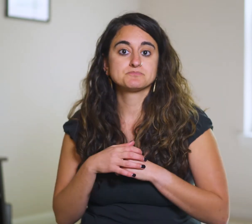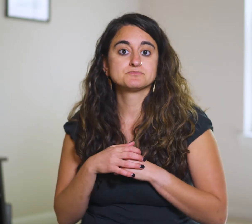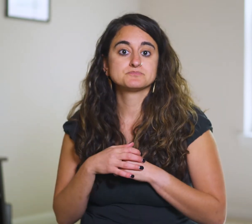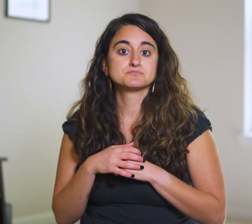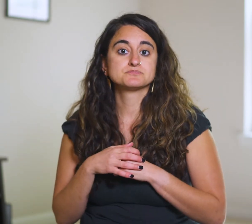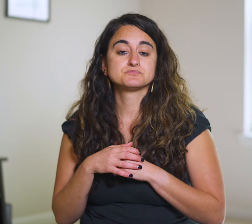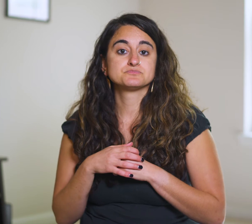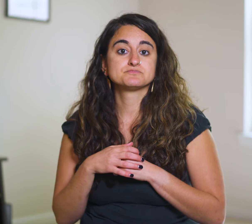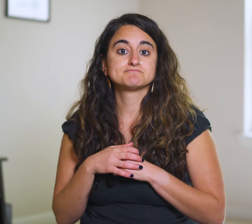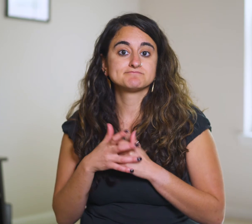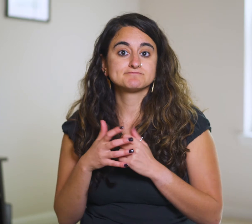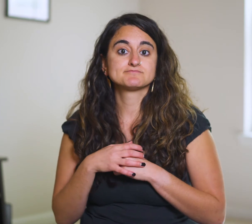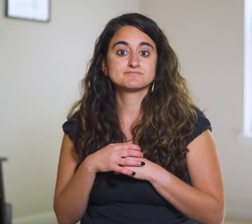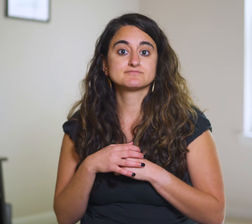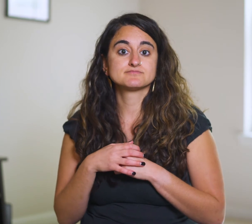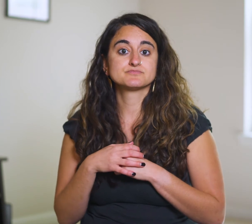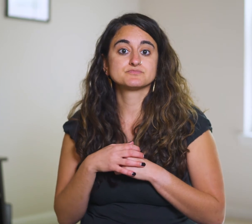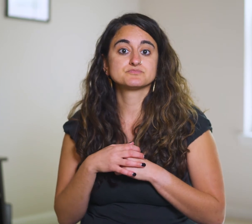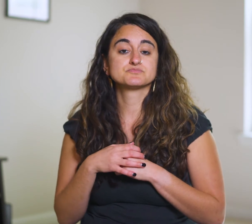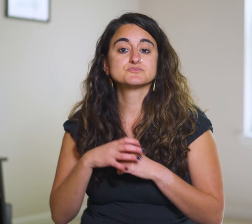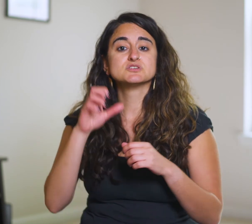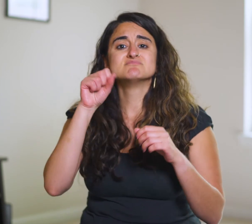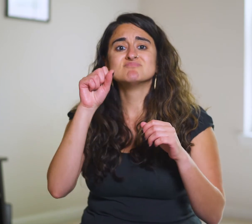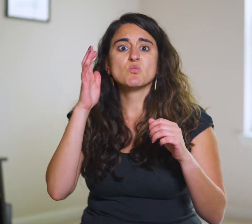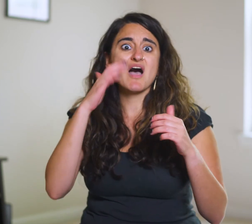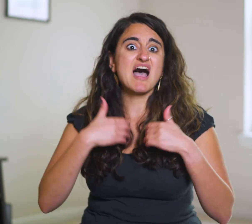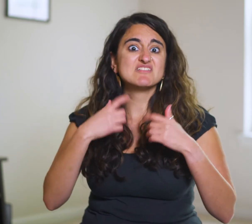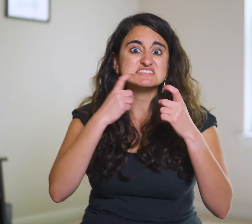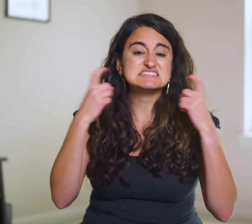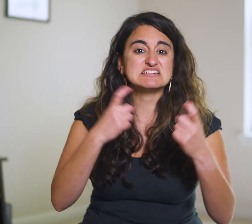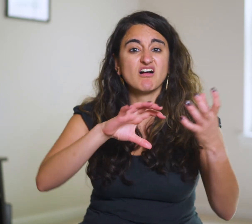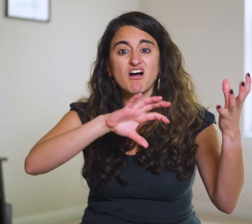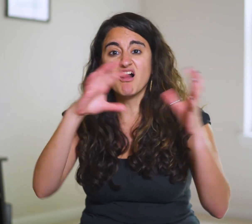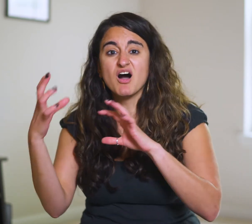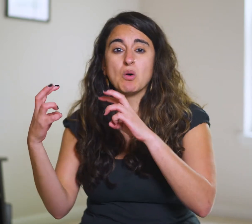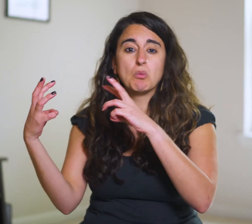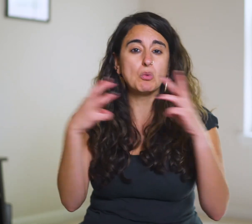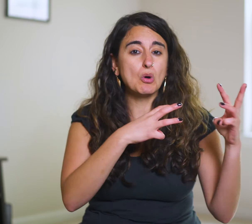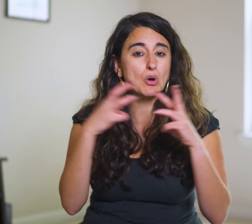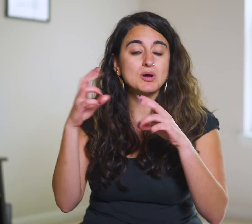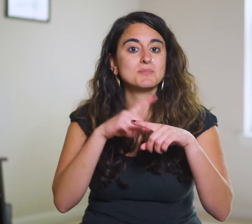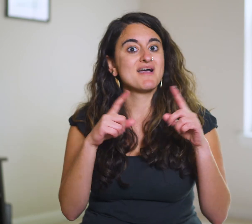In the meantime though, there’ll be transgression and war but,